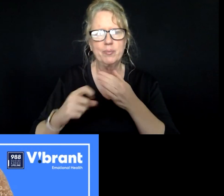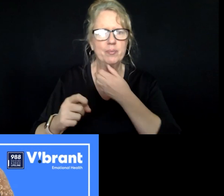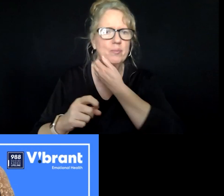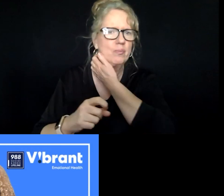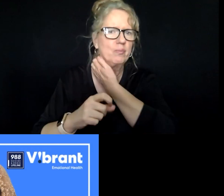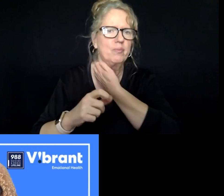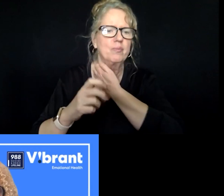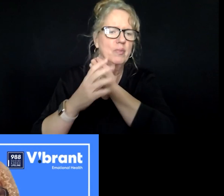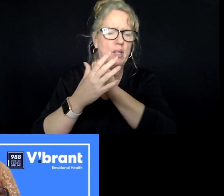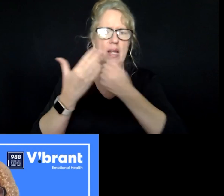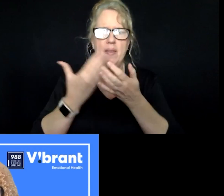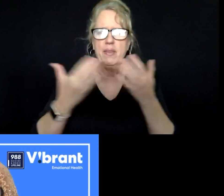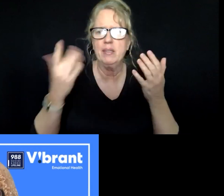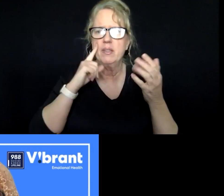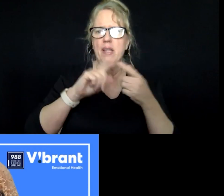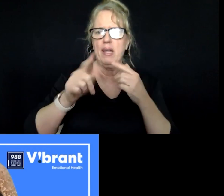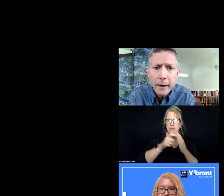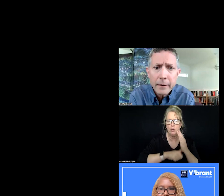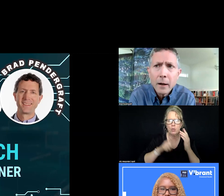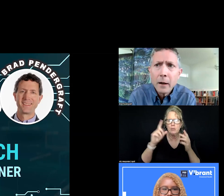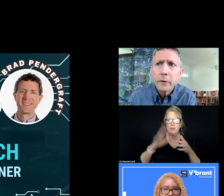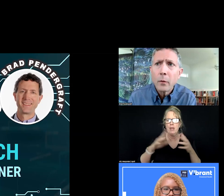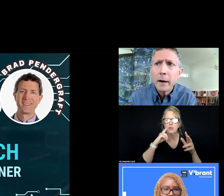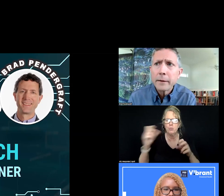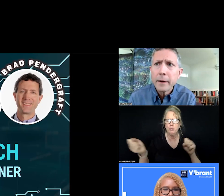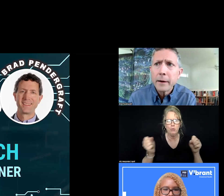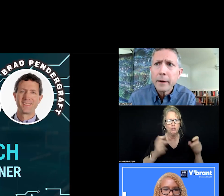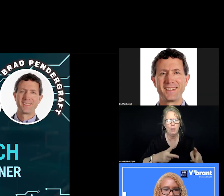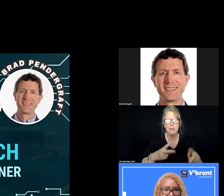LIKE THE ARTICLE THAT WE WILL DROP IN HERE AND PUT THE WORD OUT